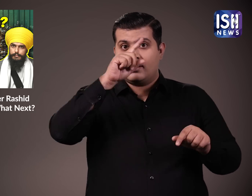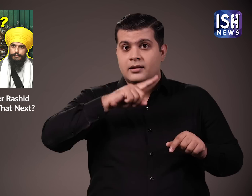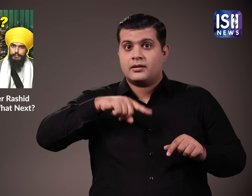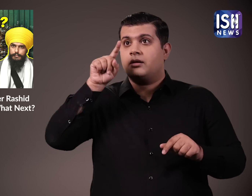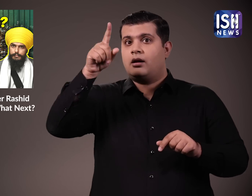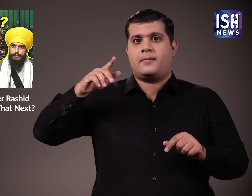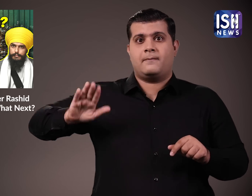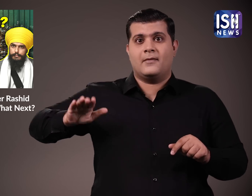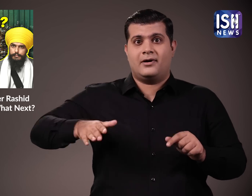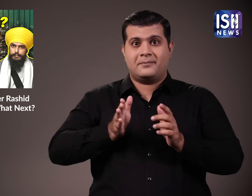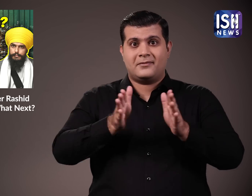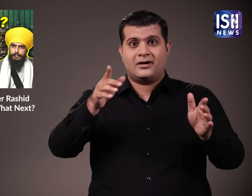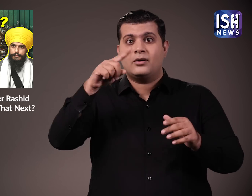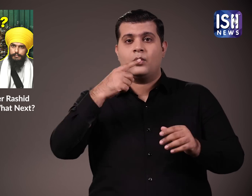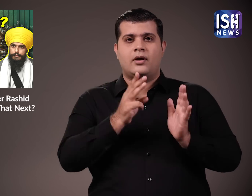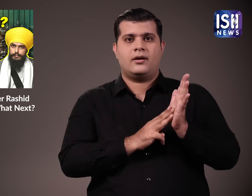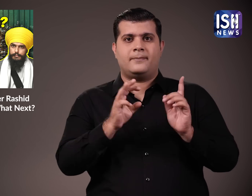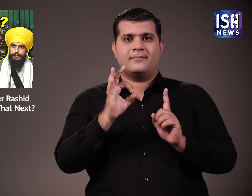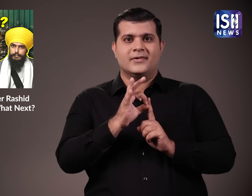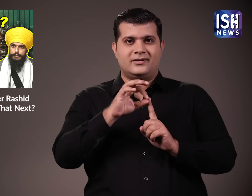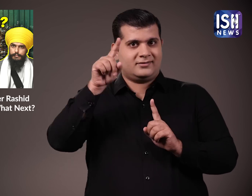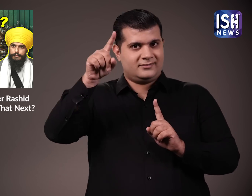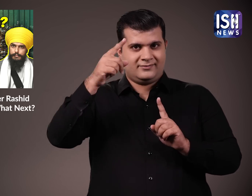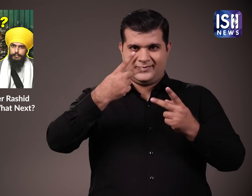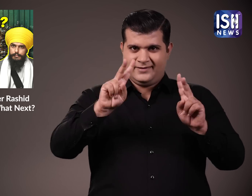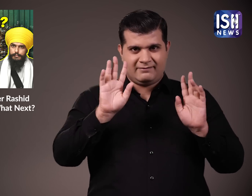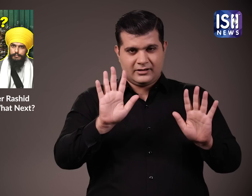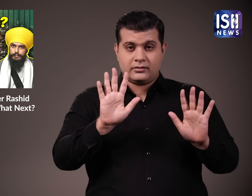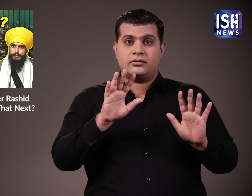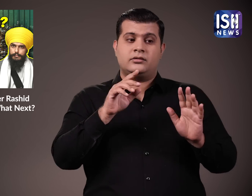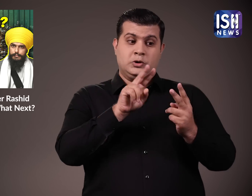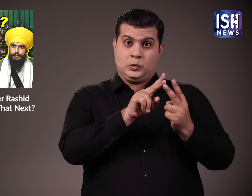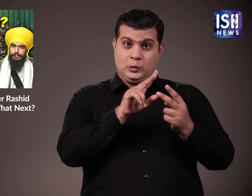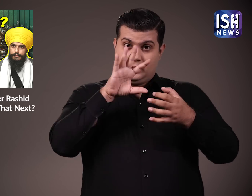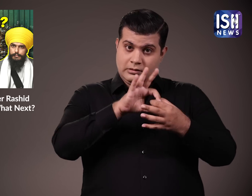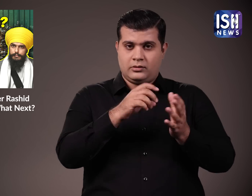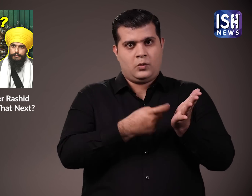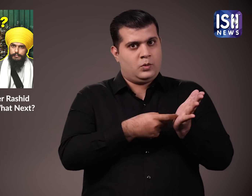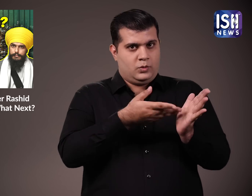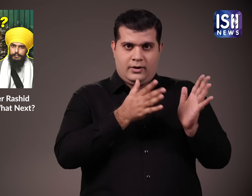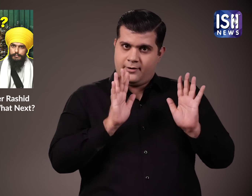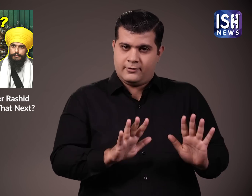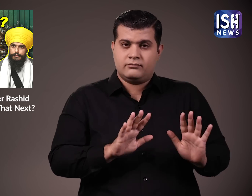MP's are elected in the Parliament of india.